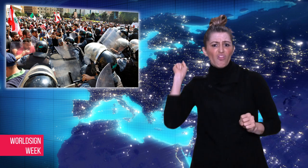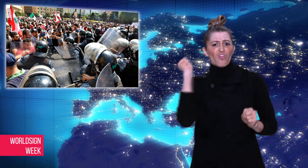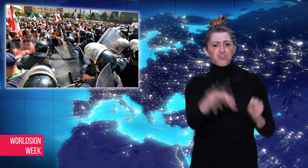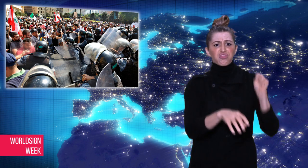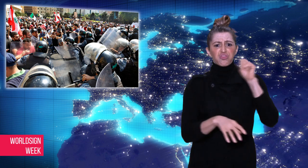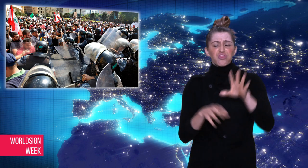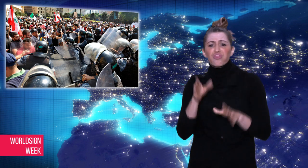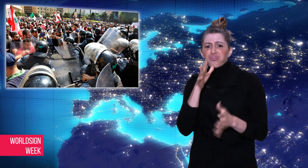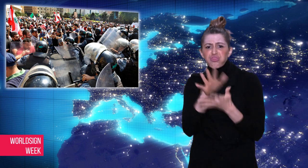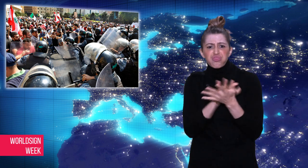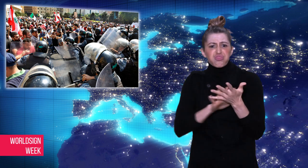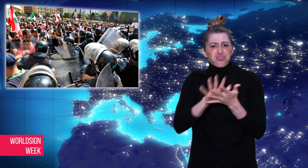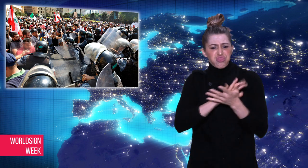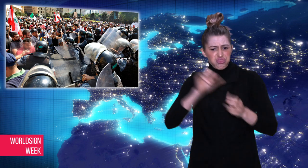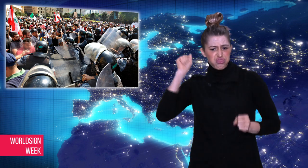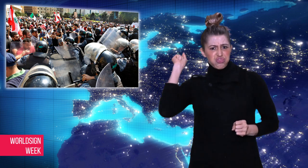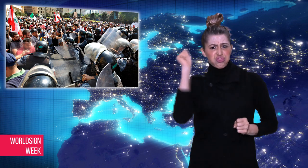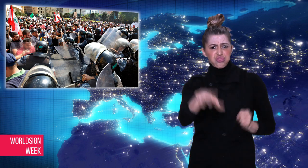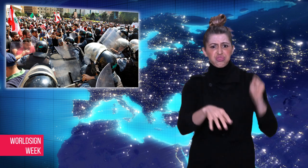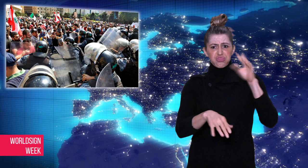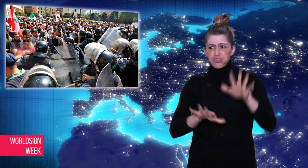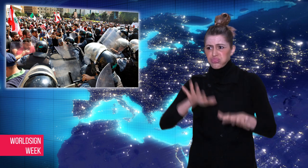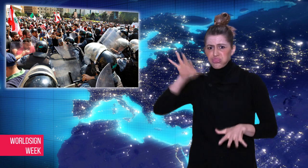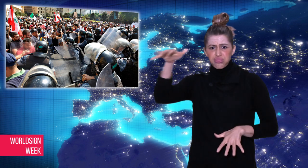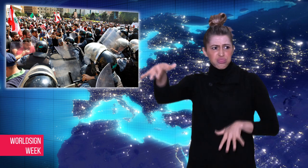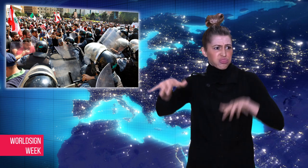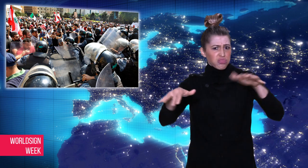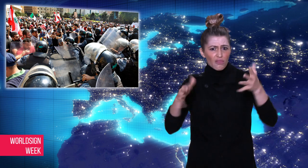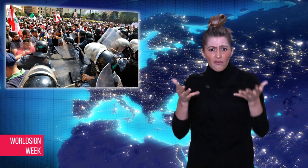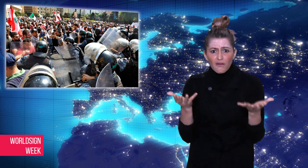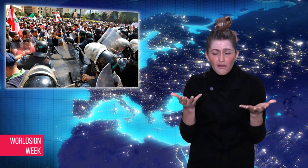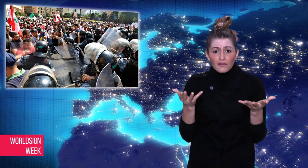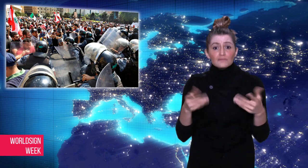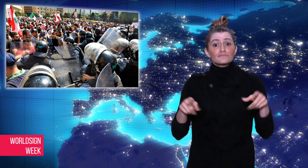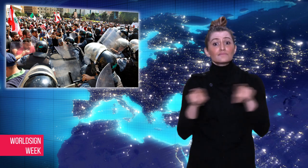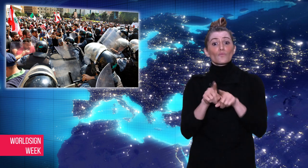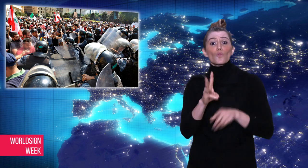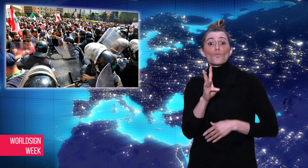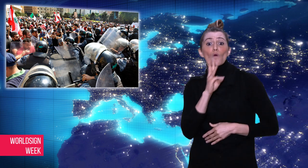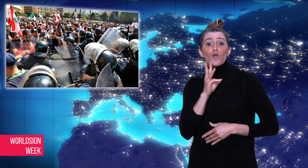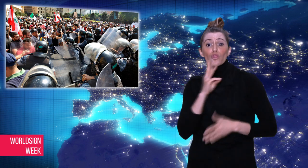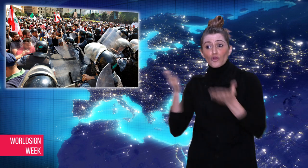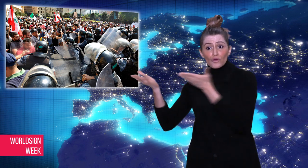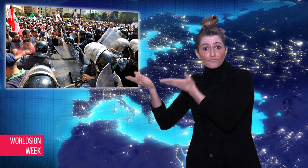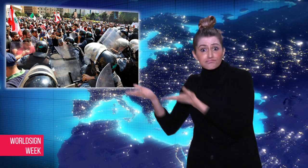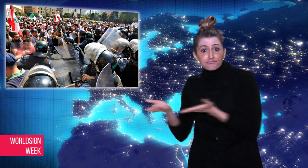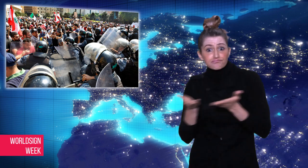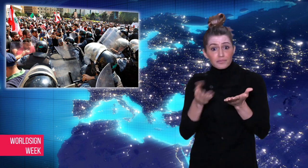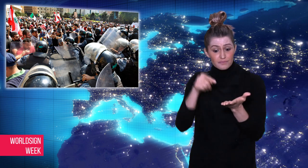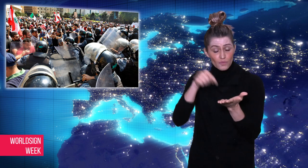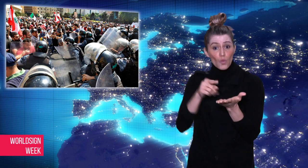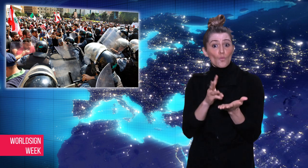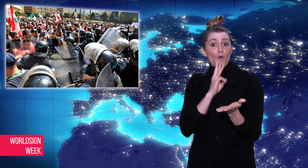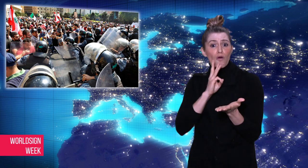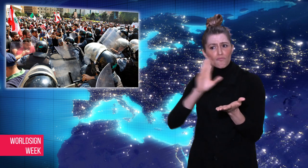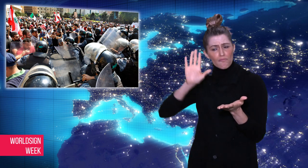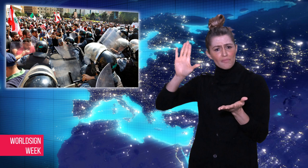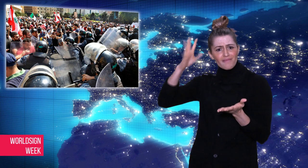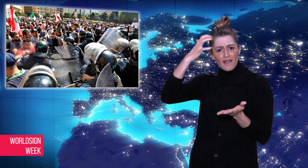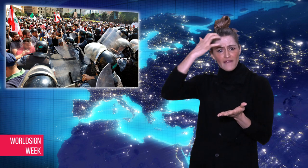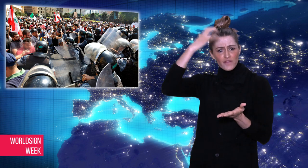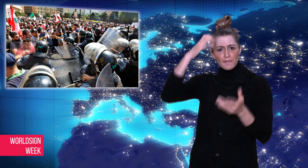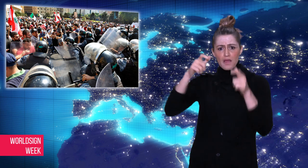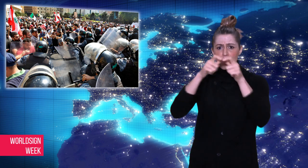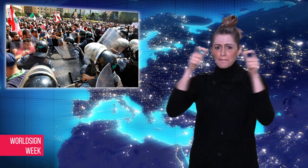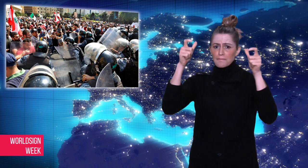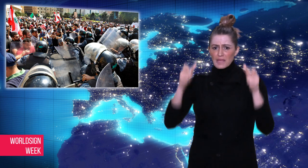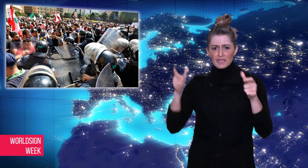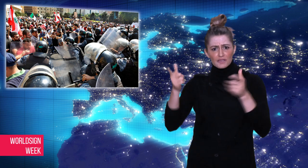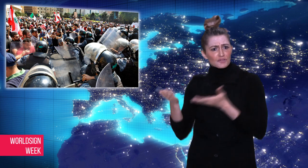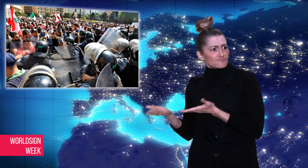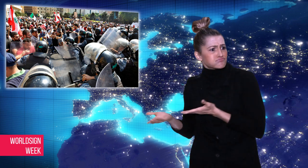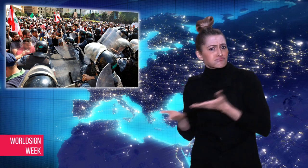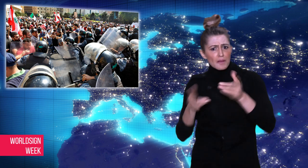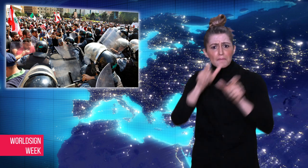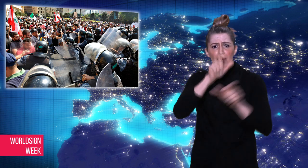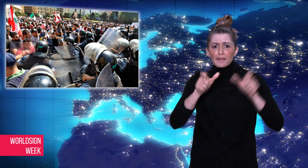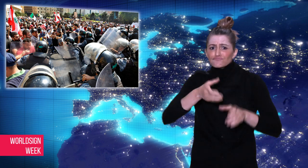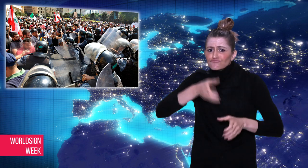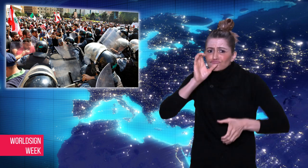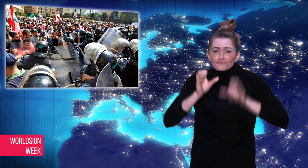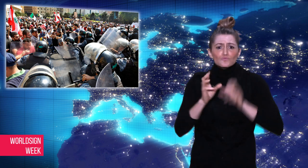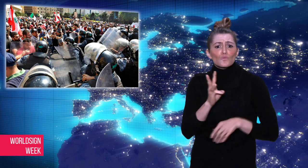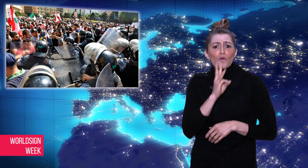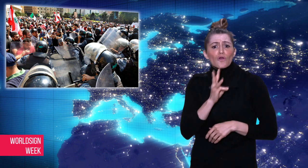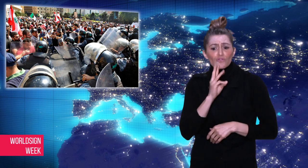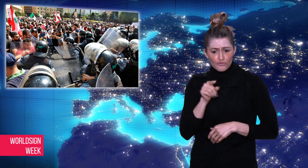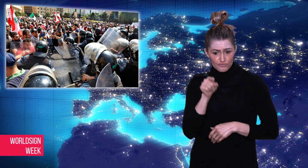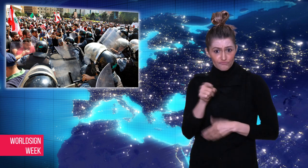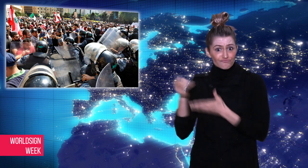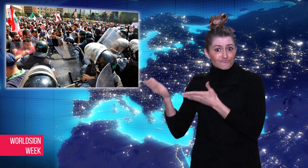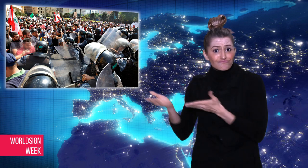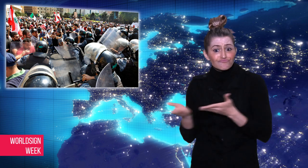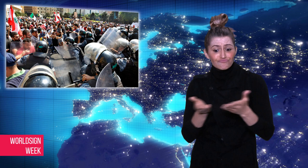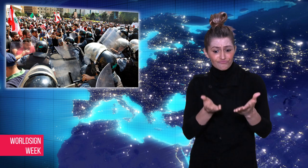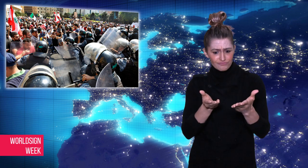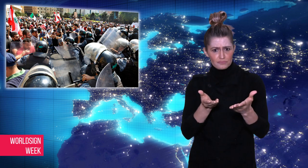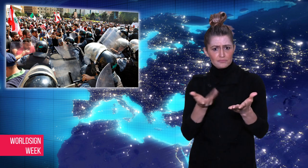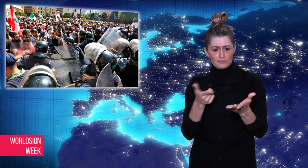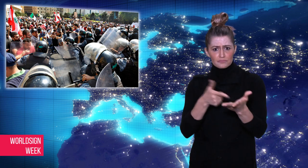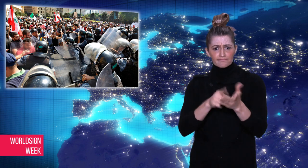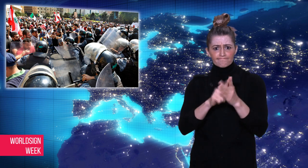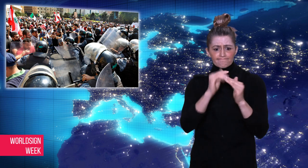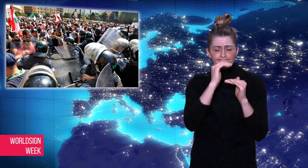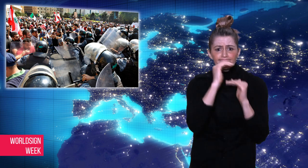trash on the streets, and sporadic, limited water